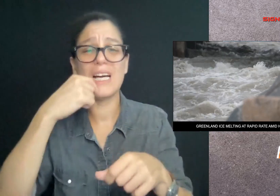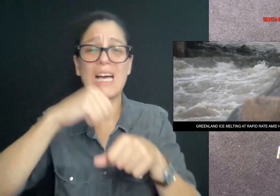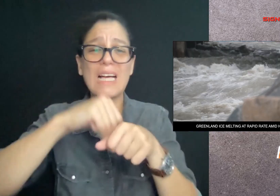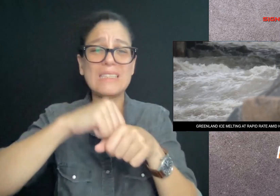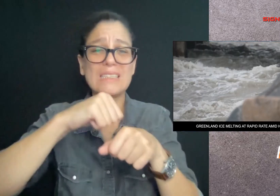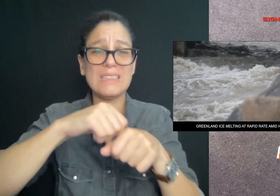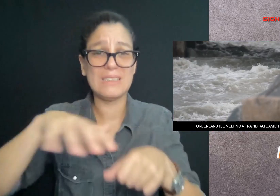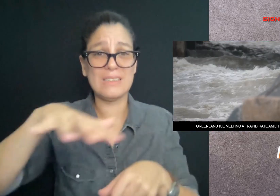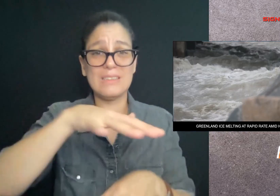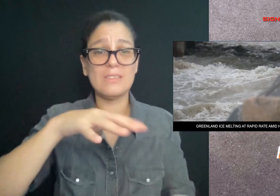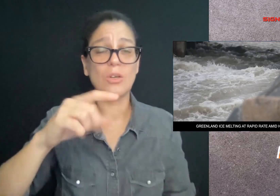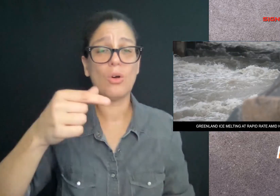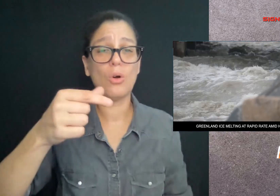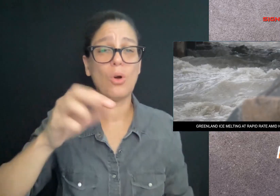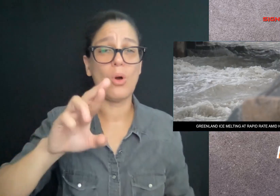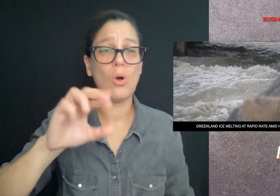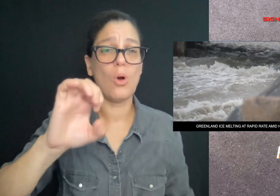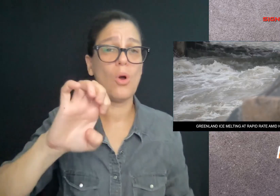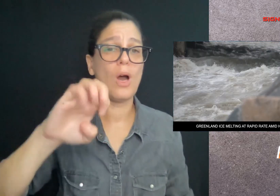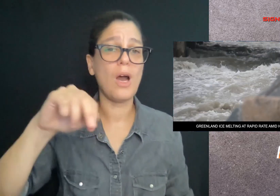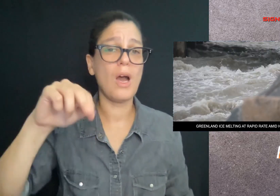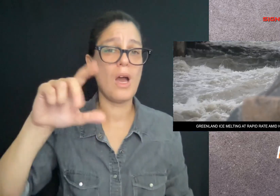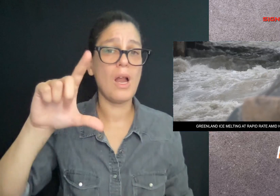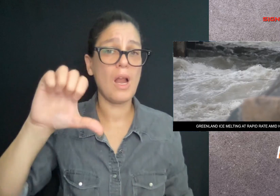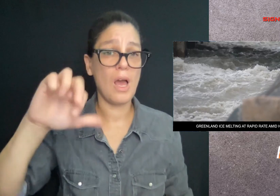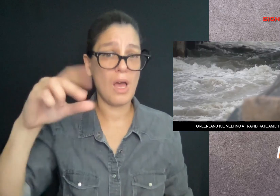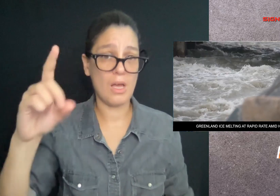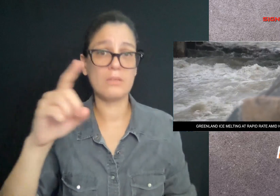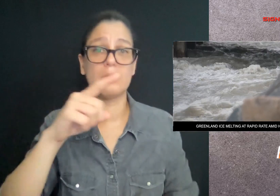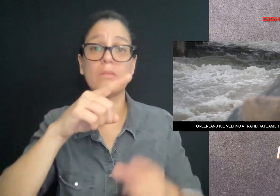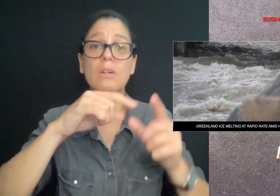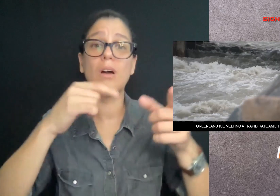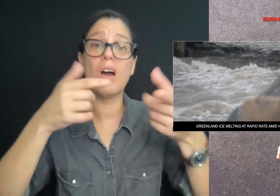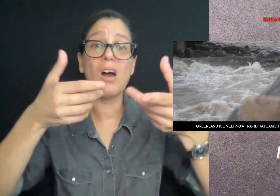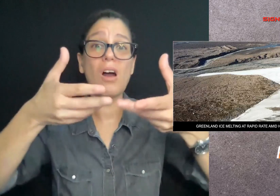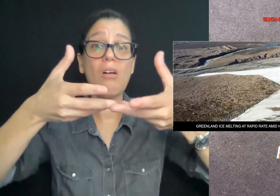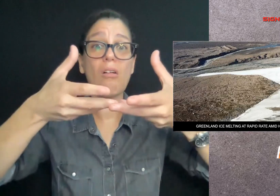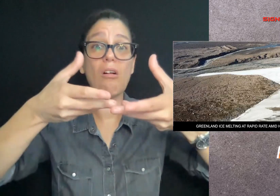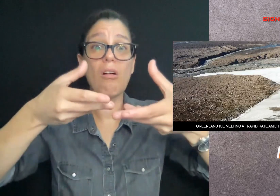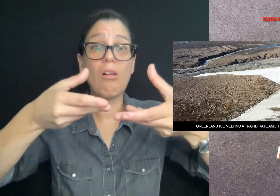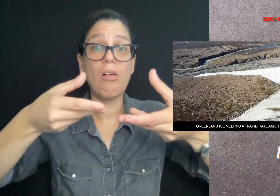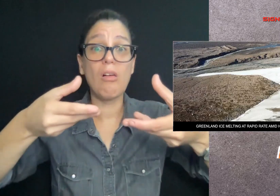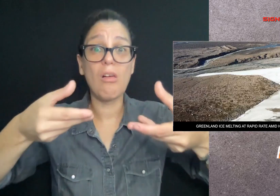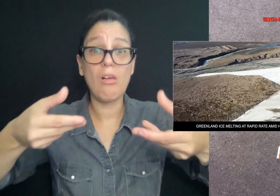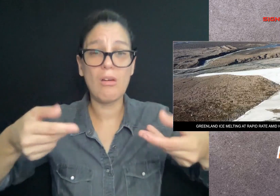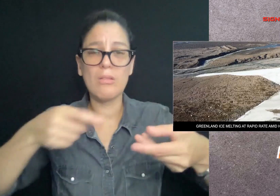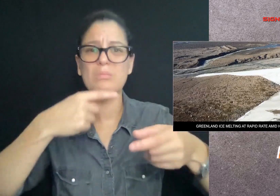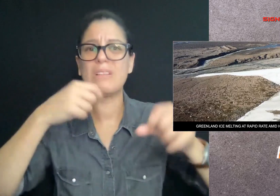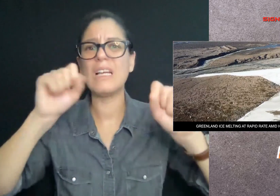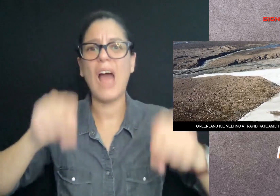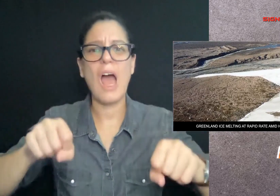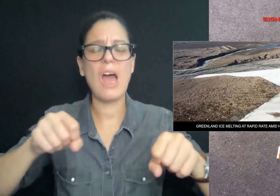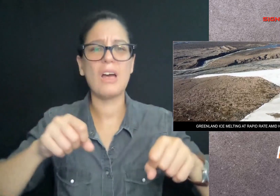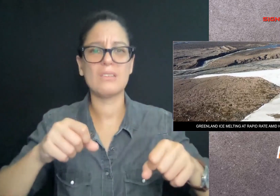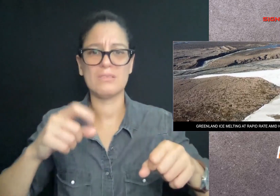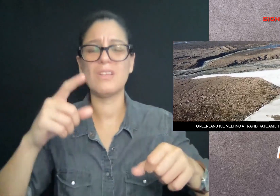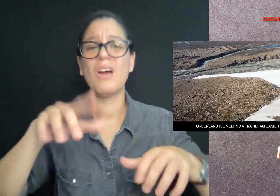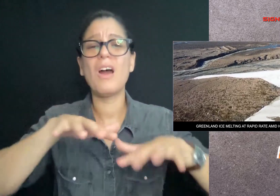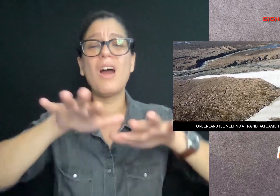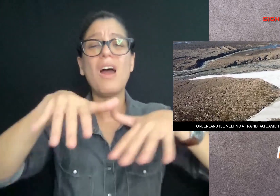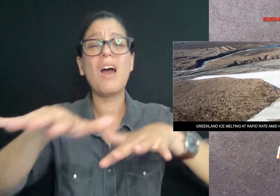research scientists say there is so much ice in Greenland if it all melted it could cause